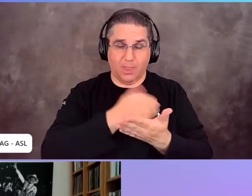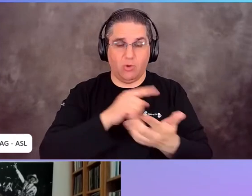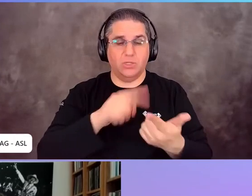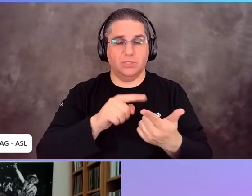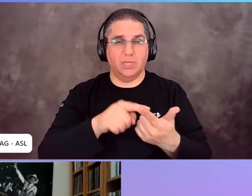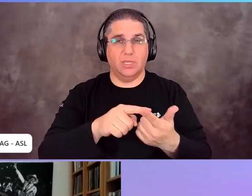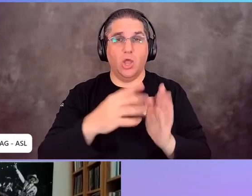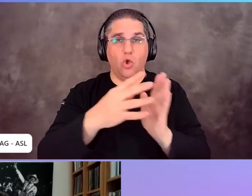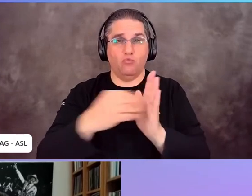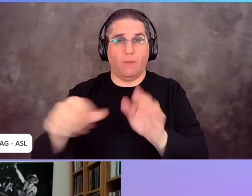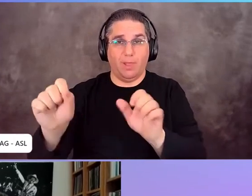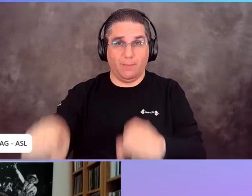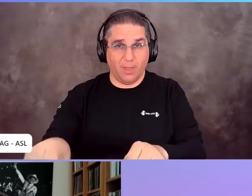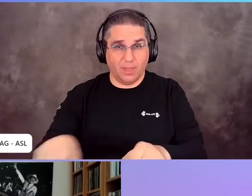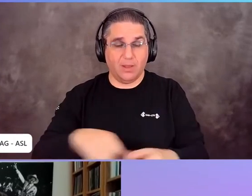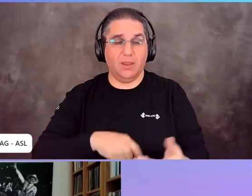process but how did you with